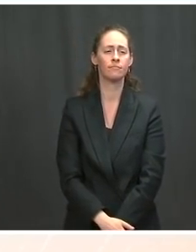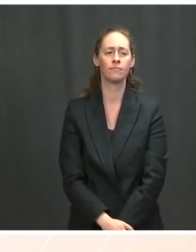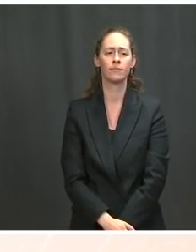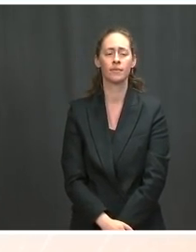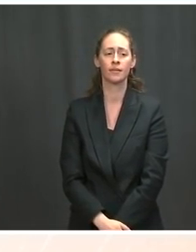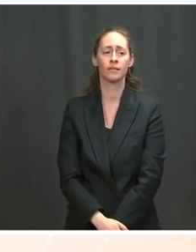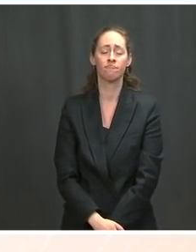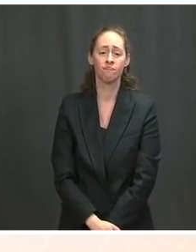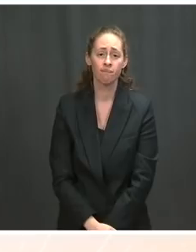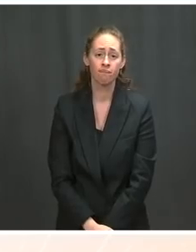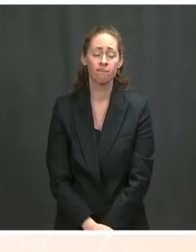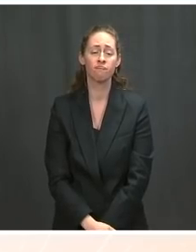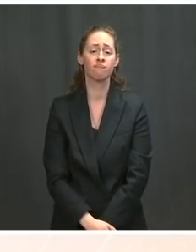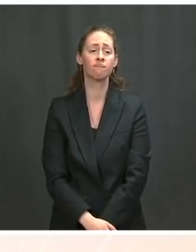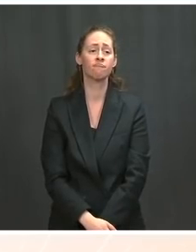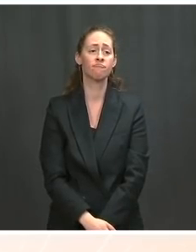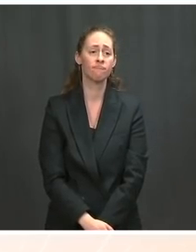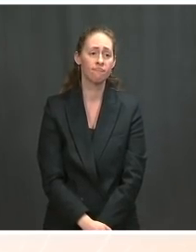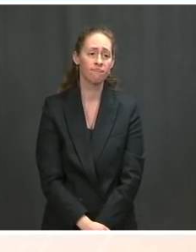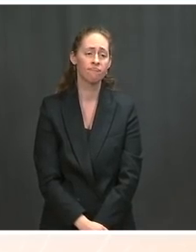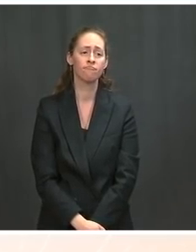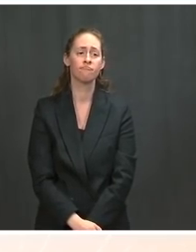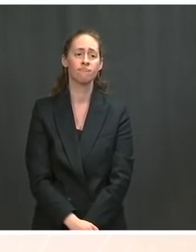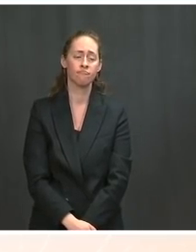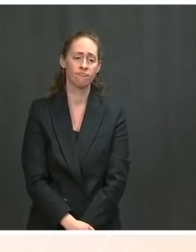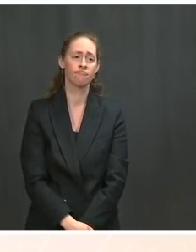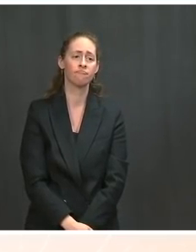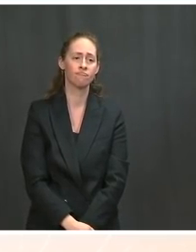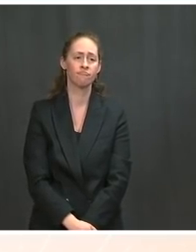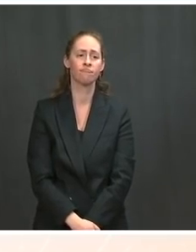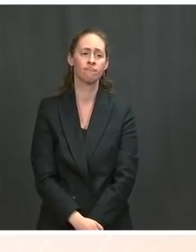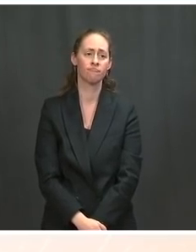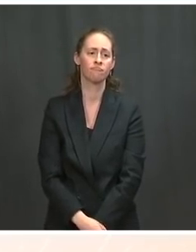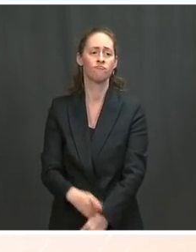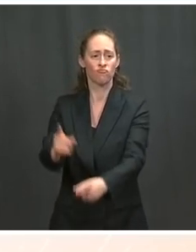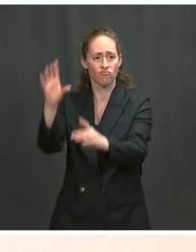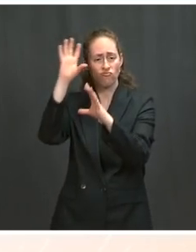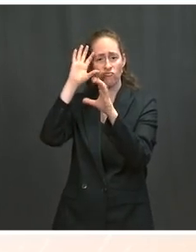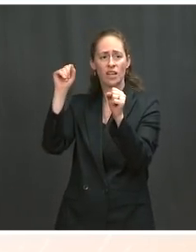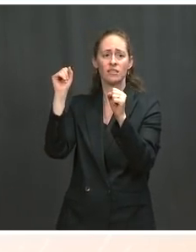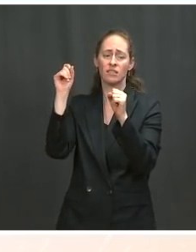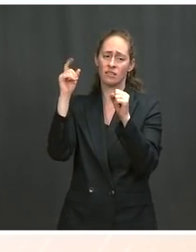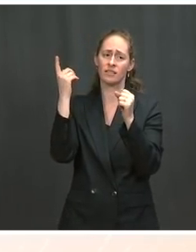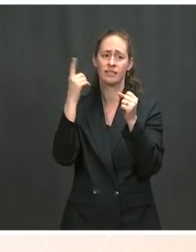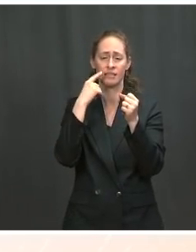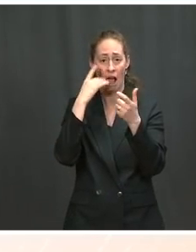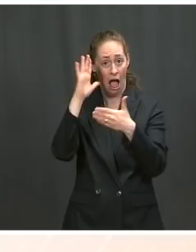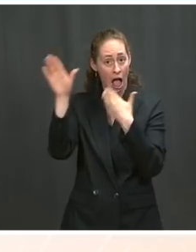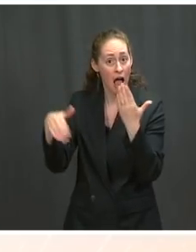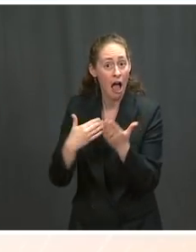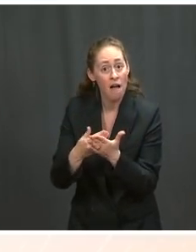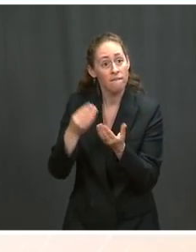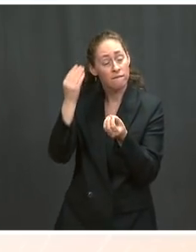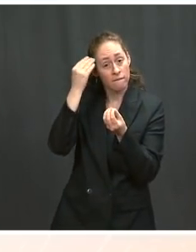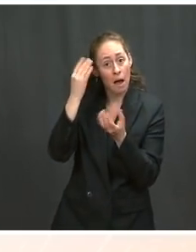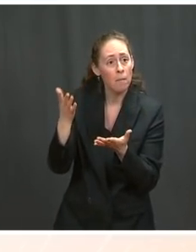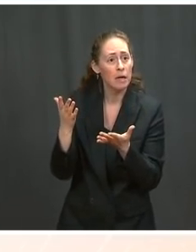that we don't have information from our review process that suggests the government was involved, there's still some responsibility.